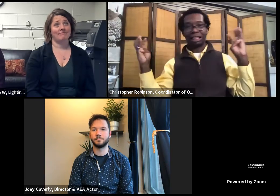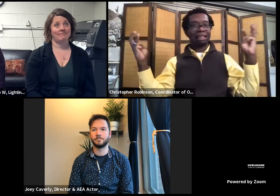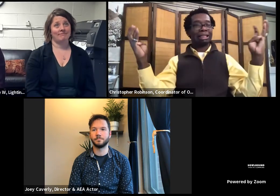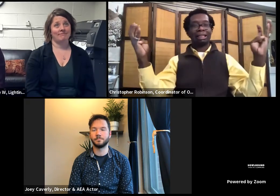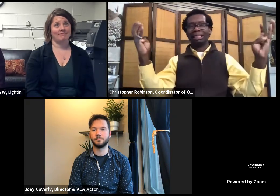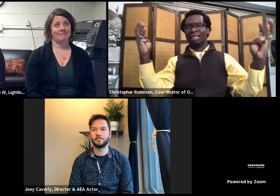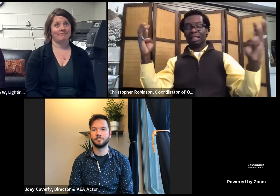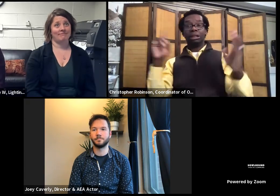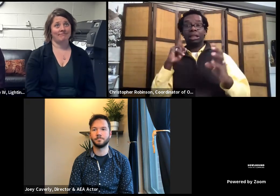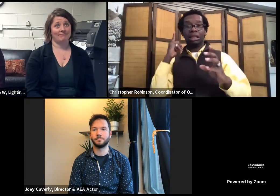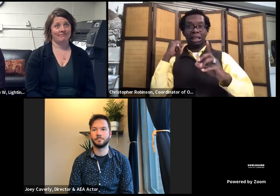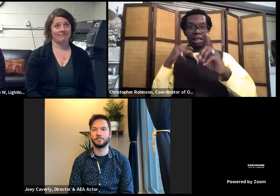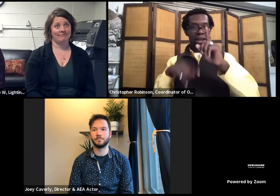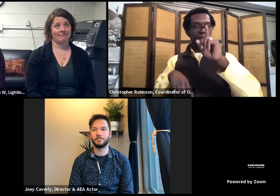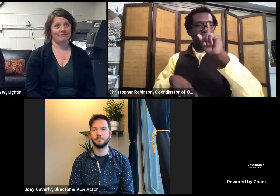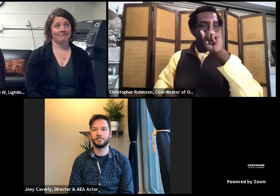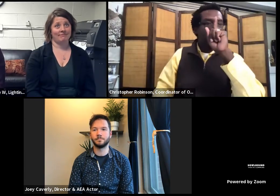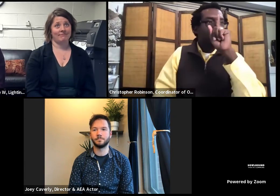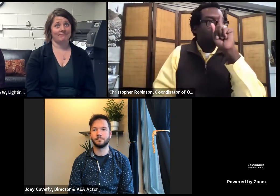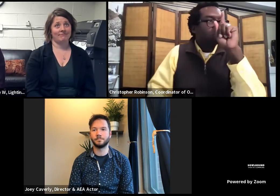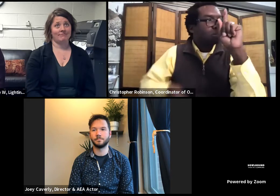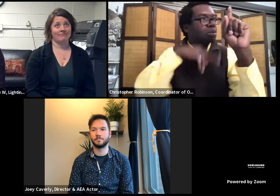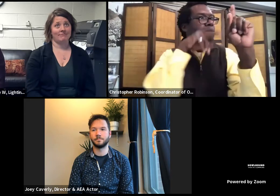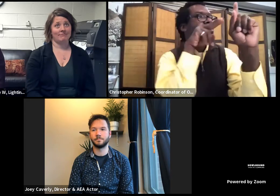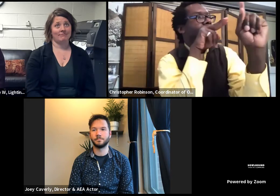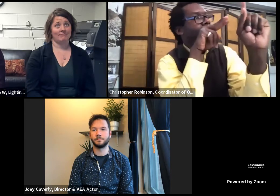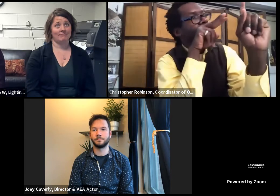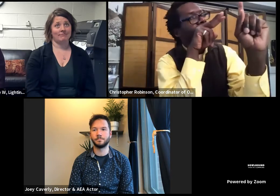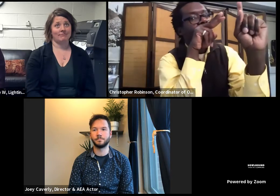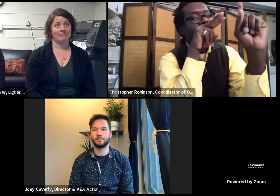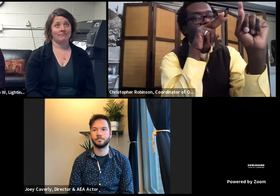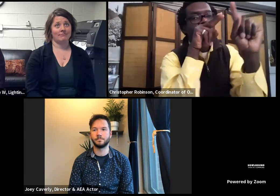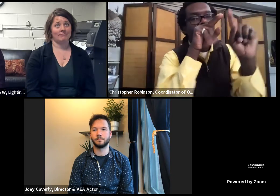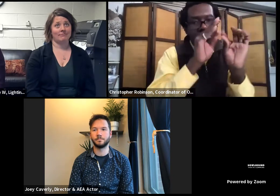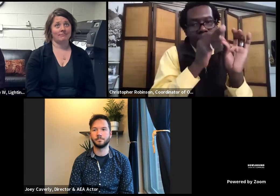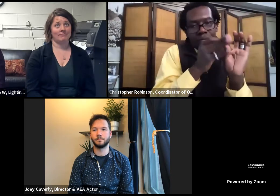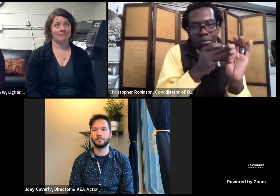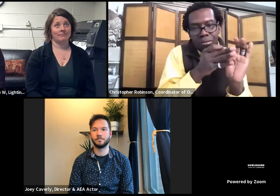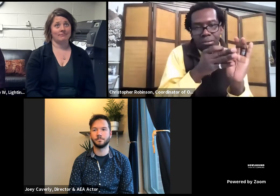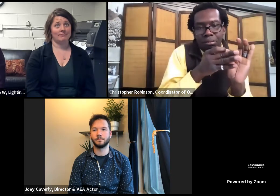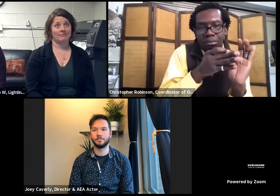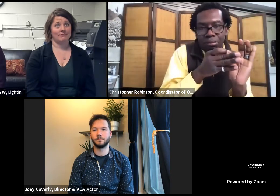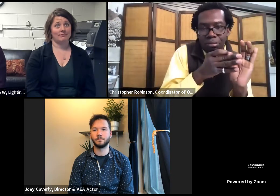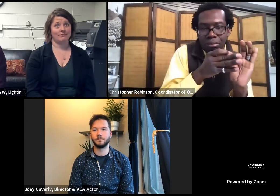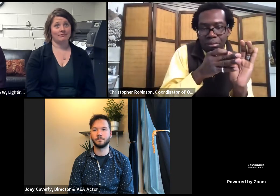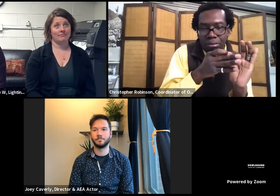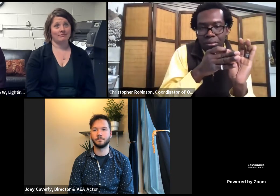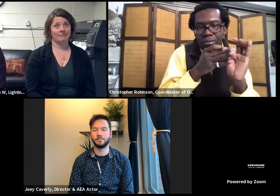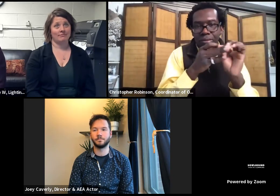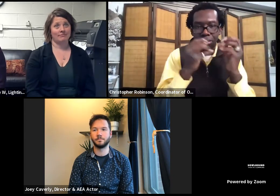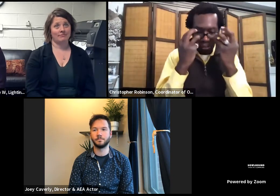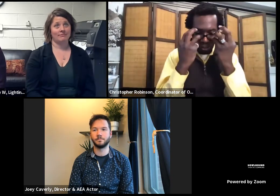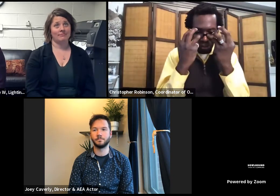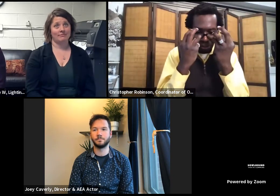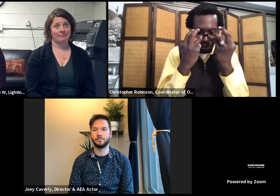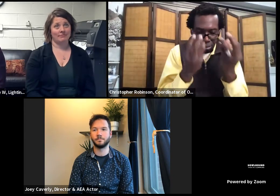Well, they can talk and kinda check out, but deaf people have to watch everything that's happening. They have to be on the interpreter the whole time